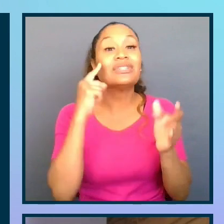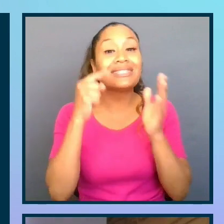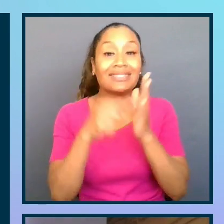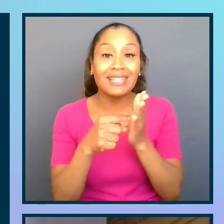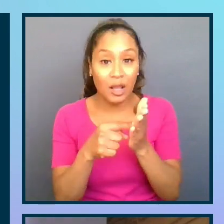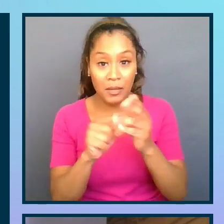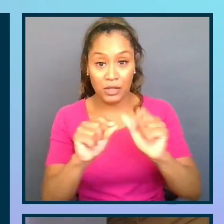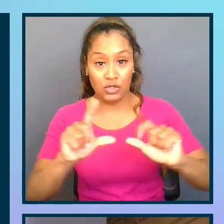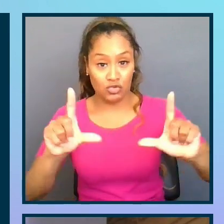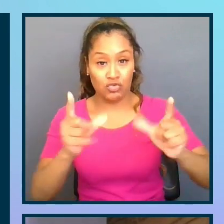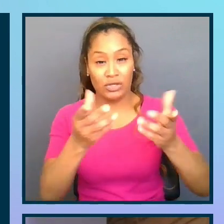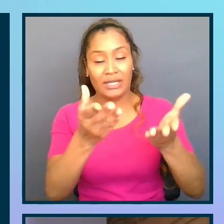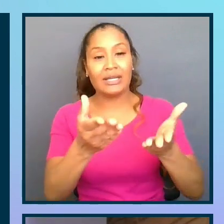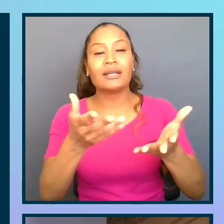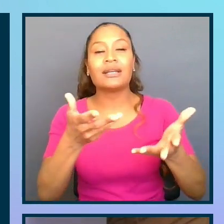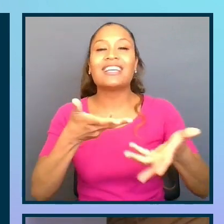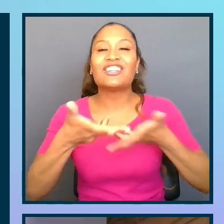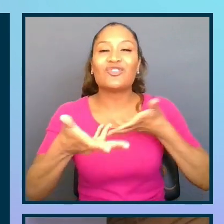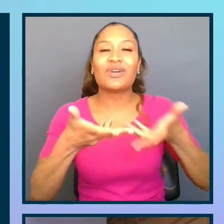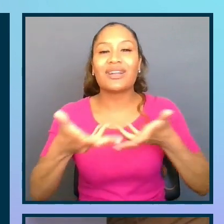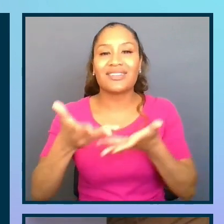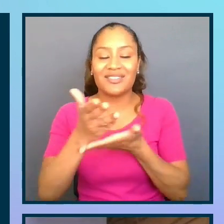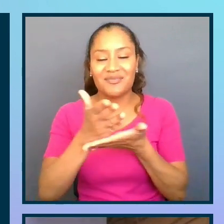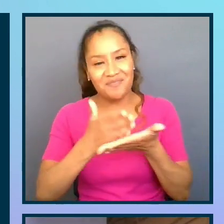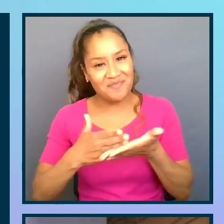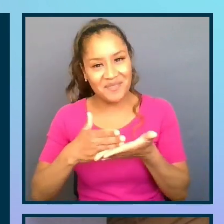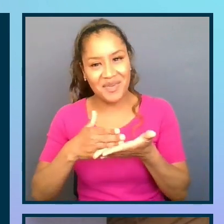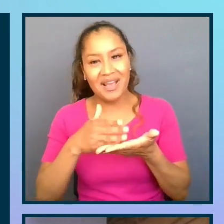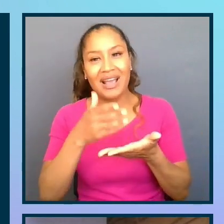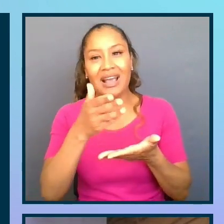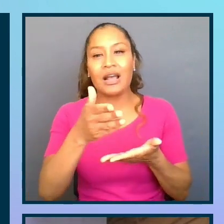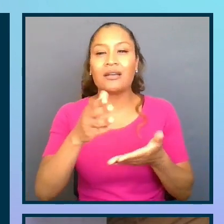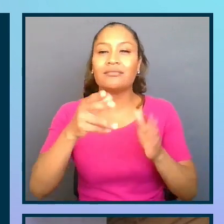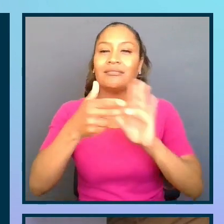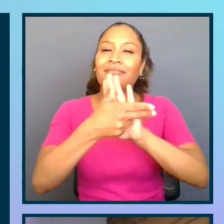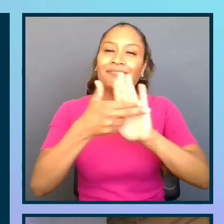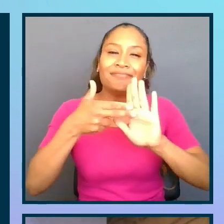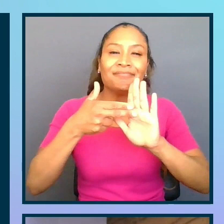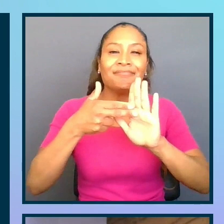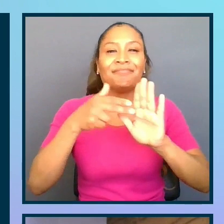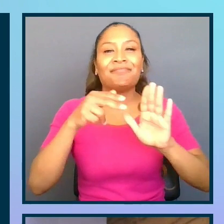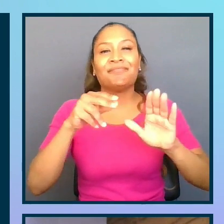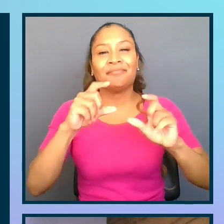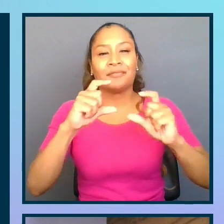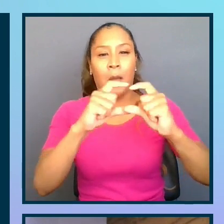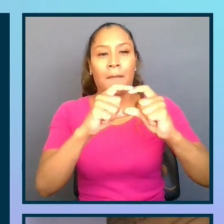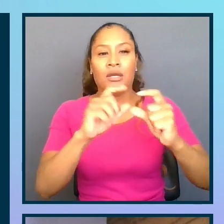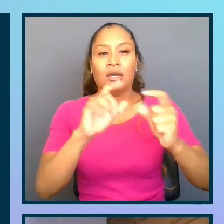of an interactive element label and the button, double tap to activate.